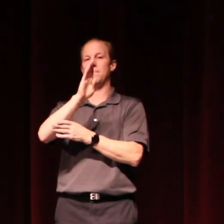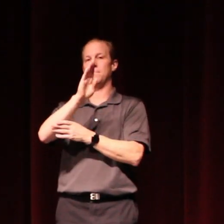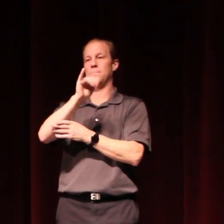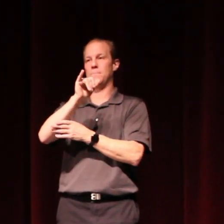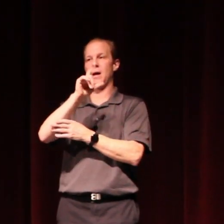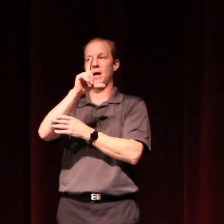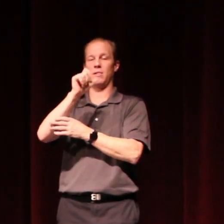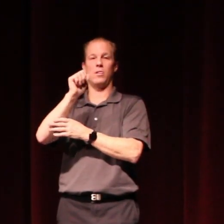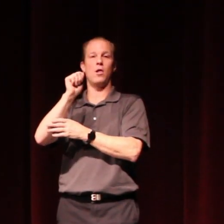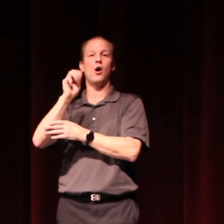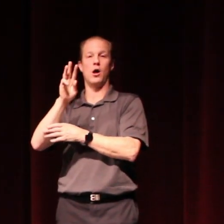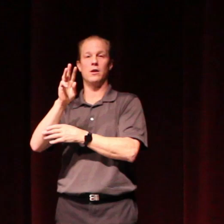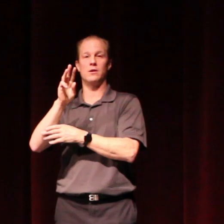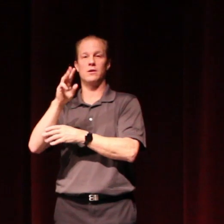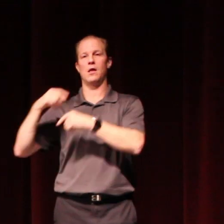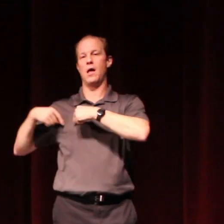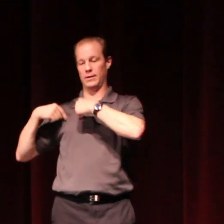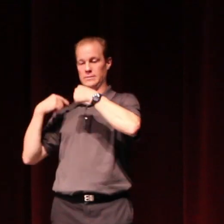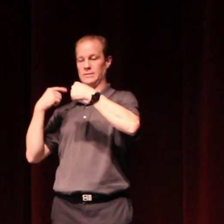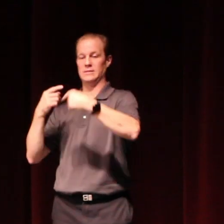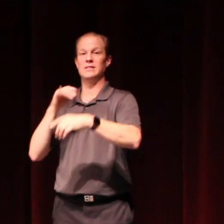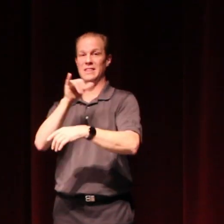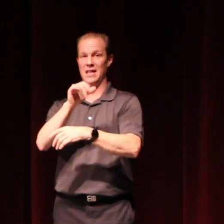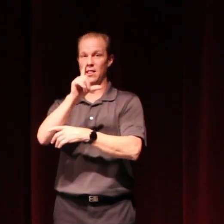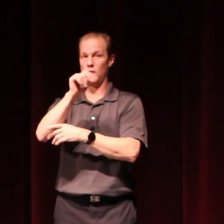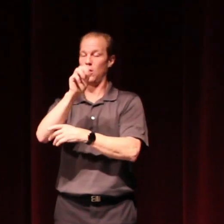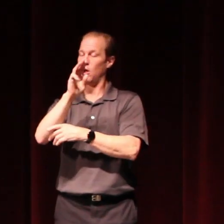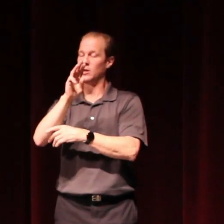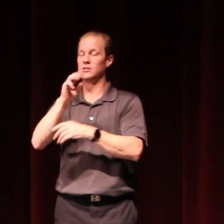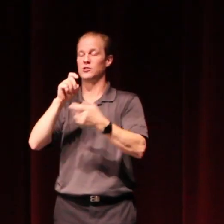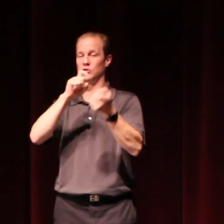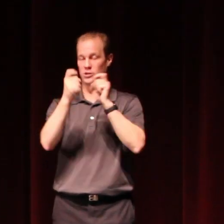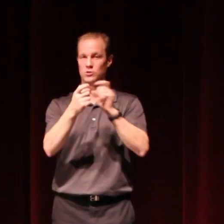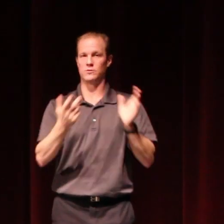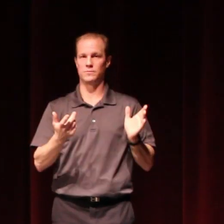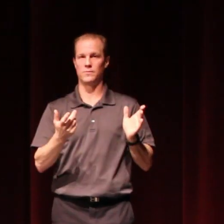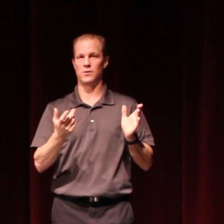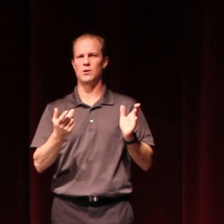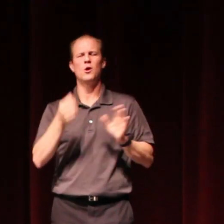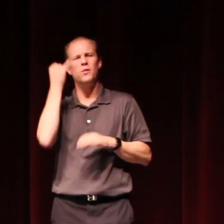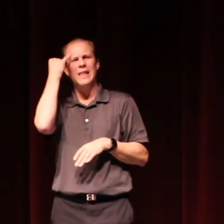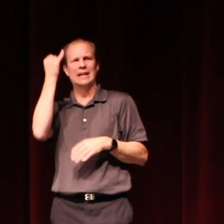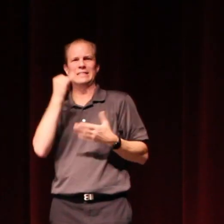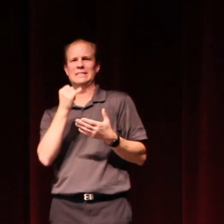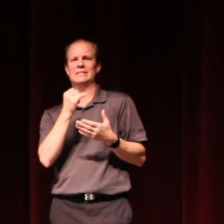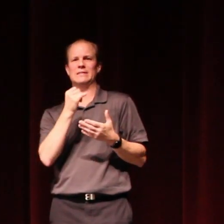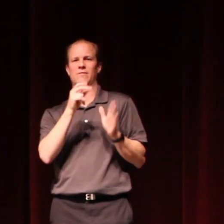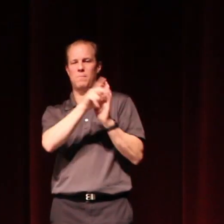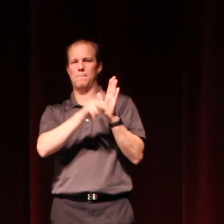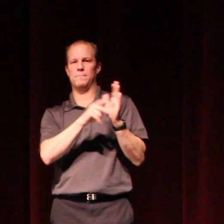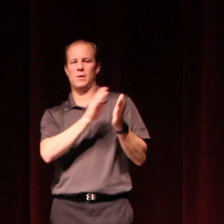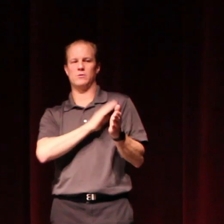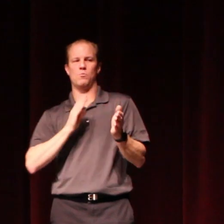is re- until it is changed. Basically the idea of a policy board is to come up with the backbone of